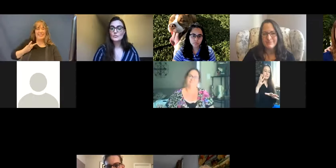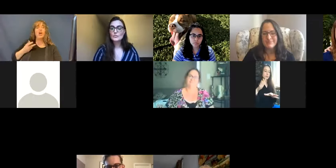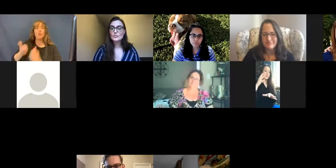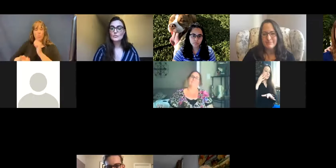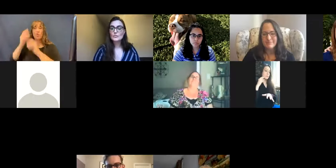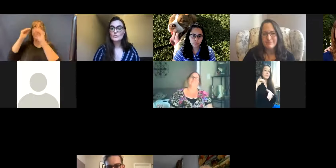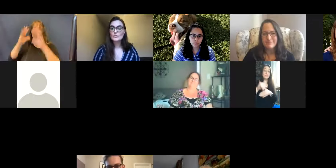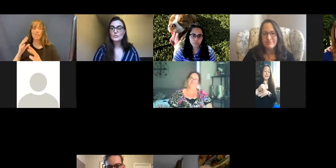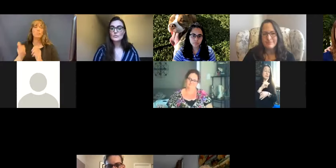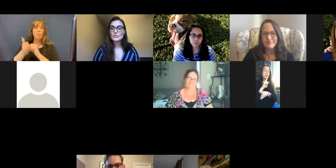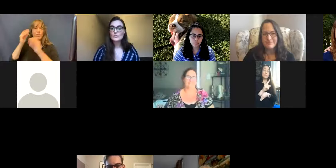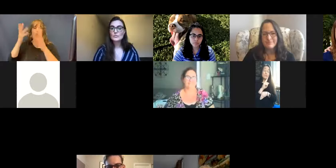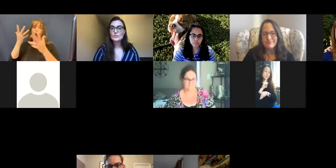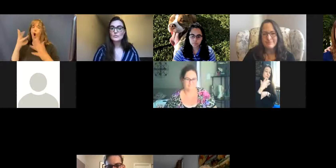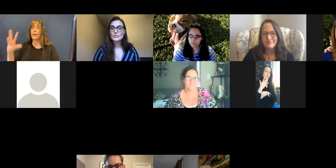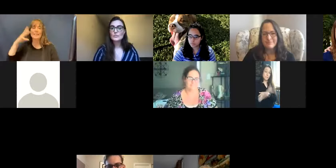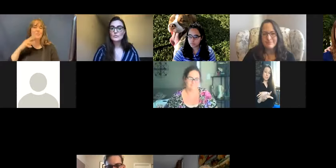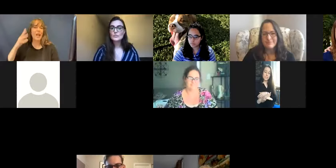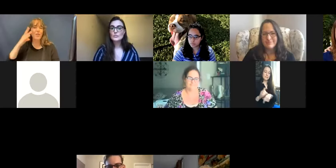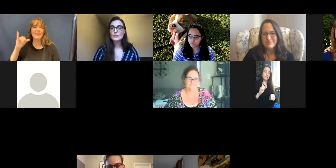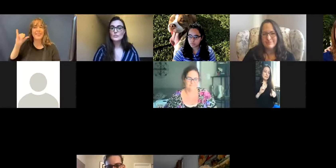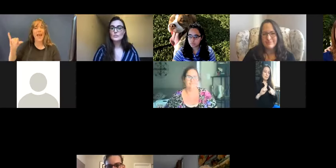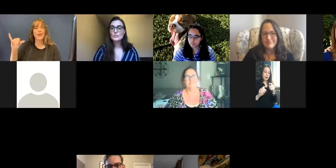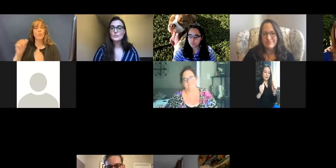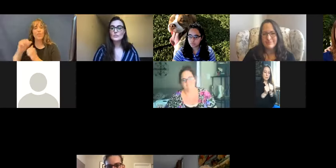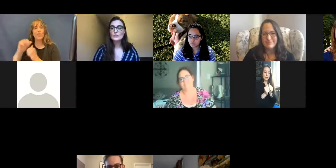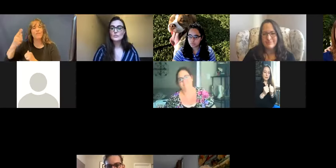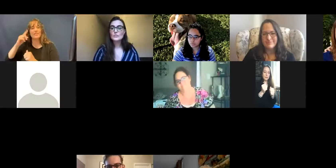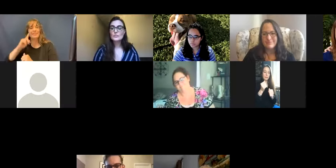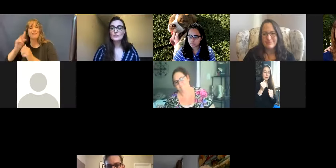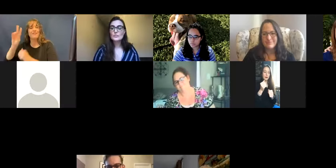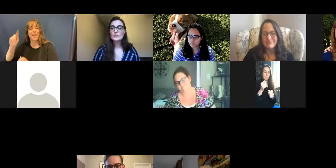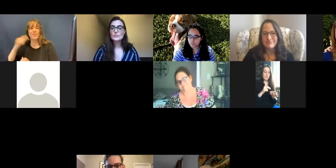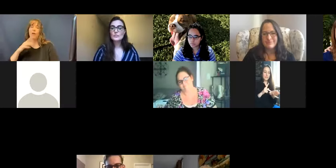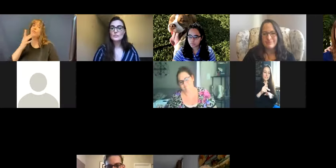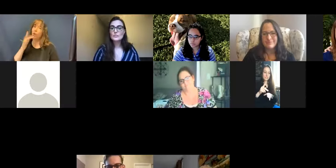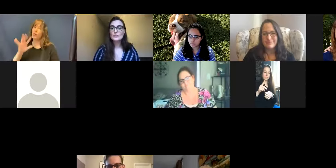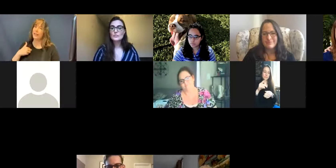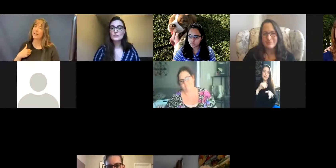sort of experienced that. So I was really, really fortunate. But with professionals that